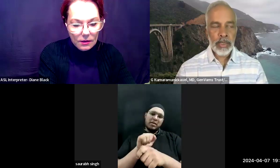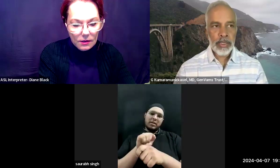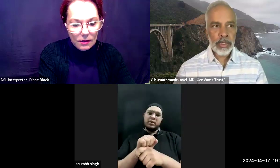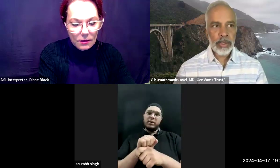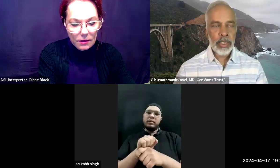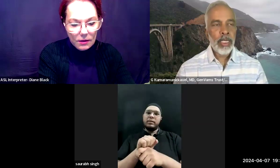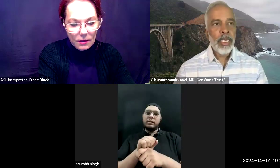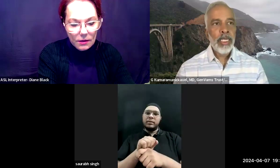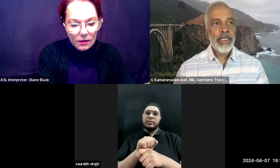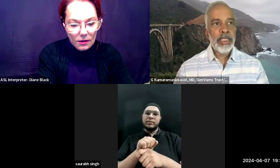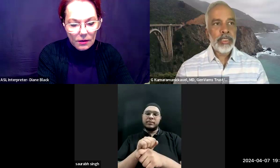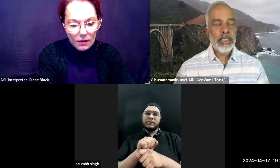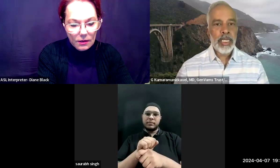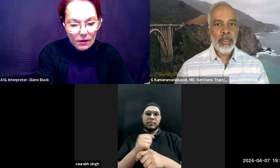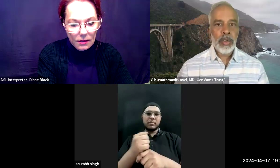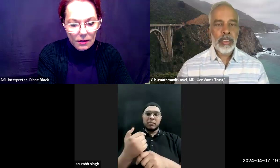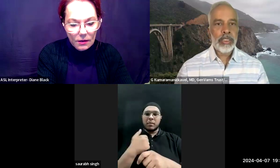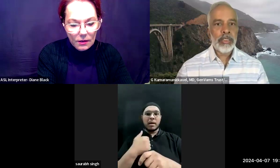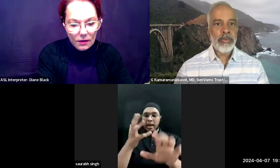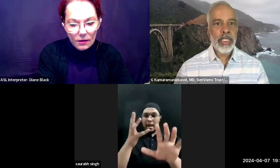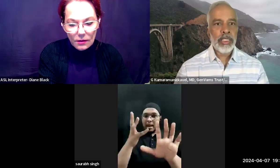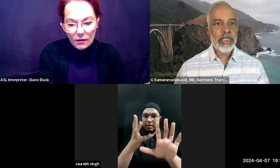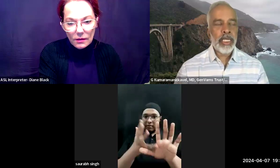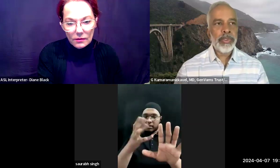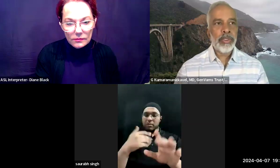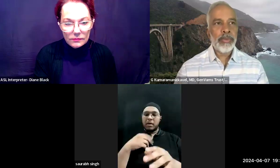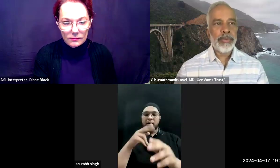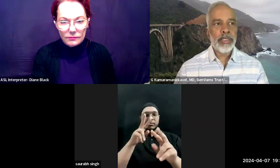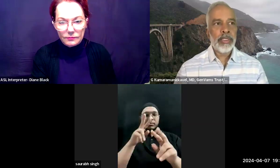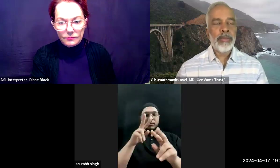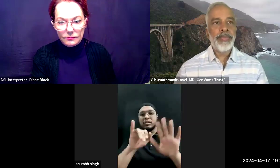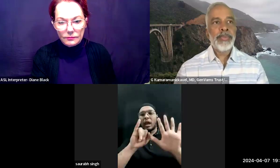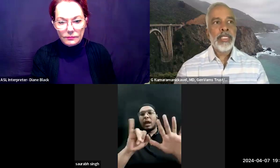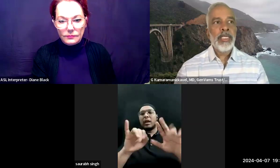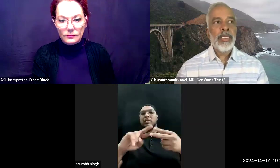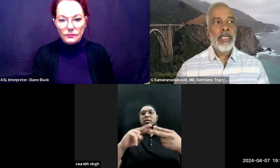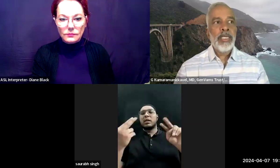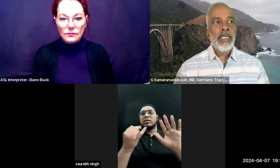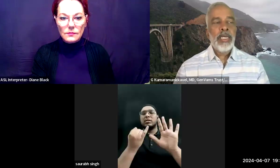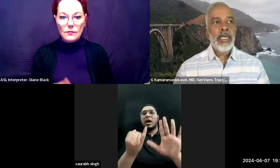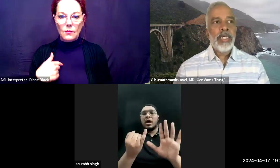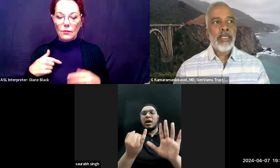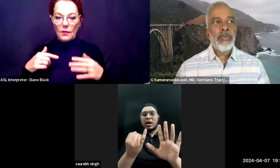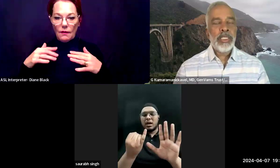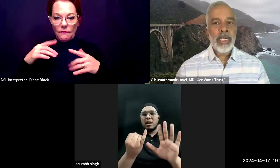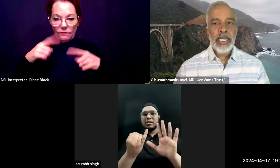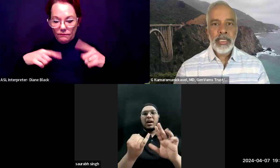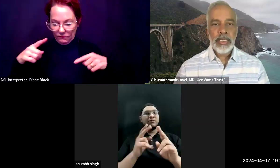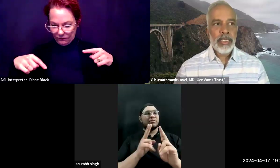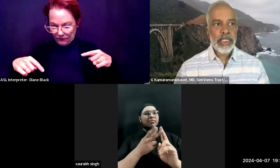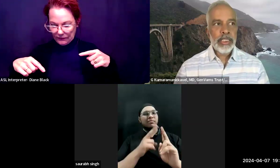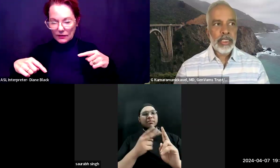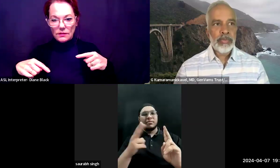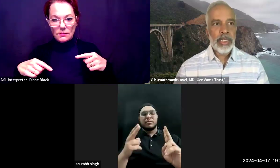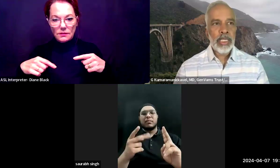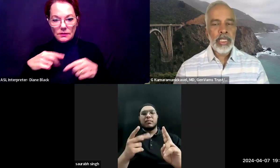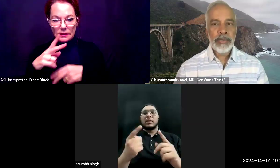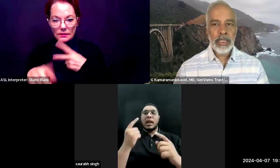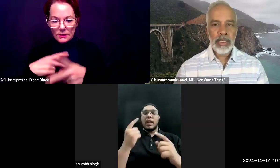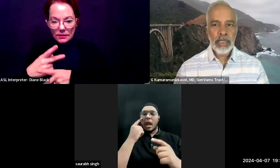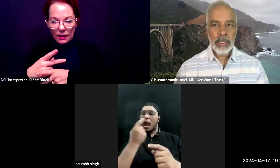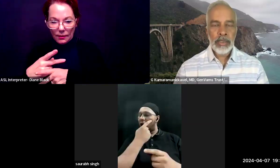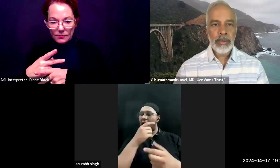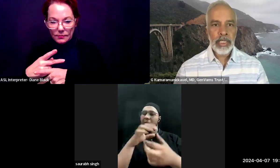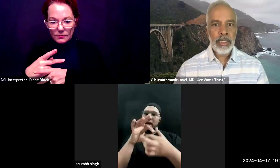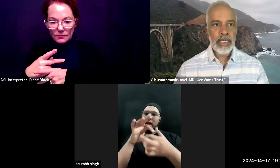half a dozen genes that cause various types of vision related diseases particularly affecting